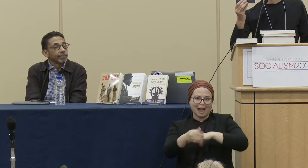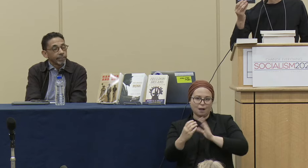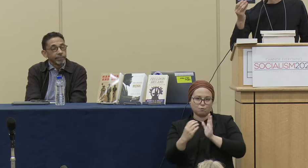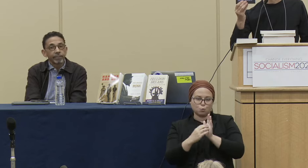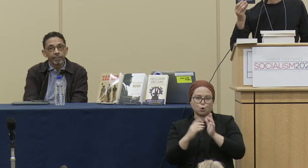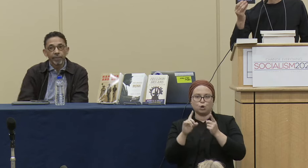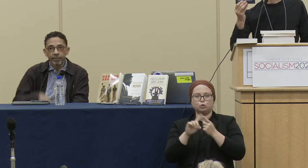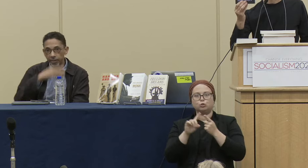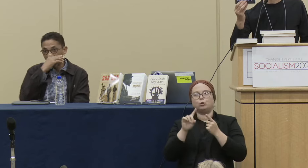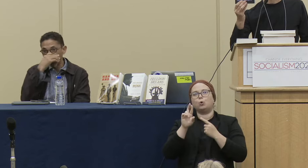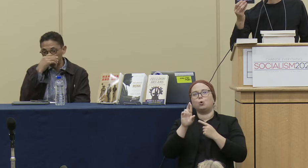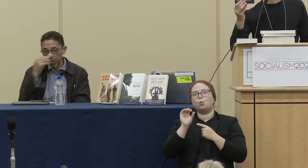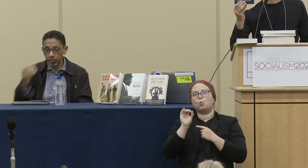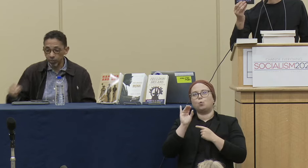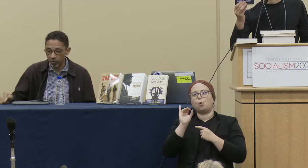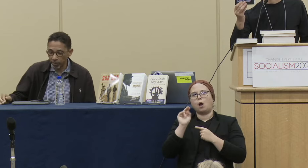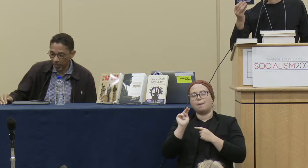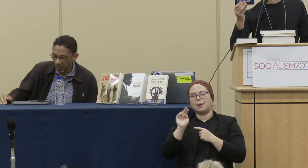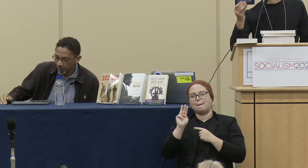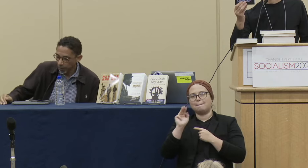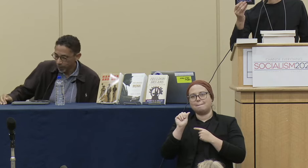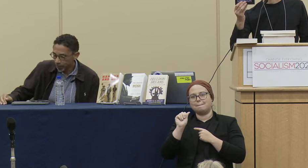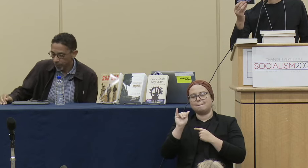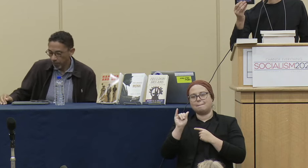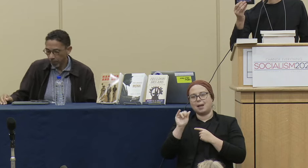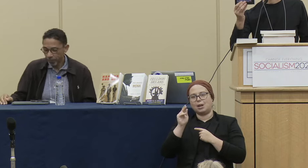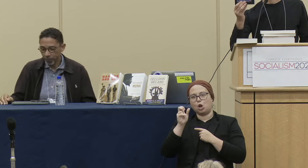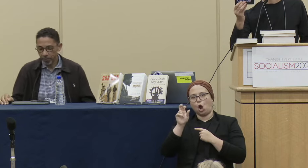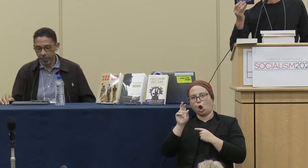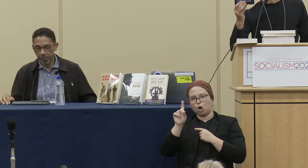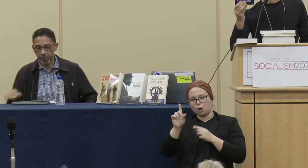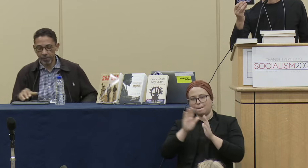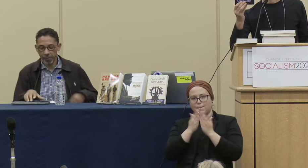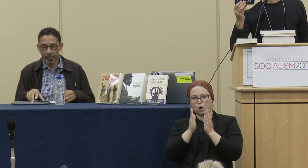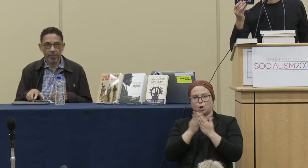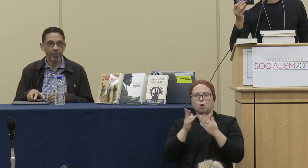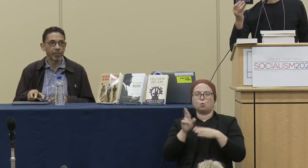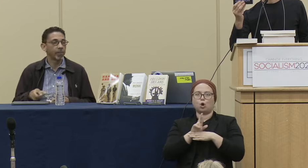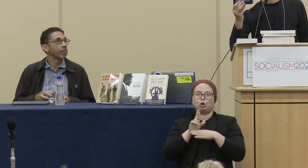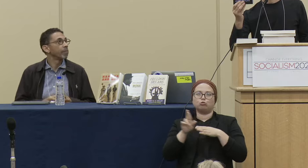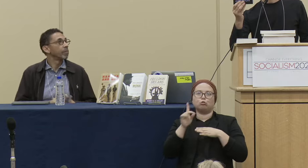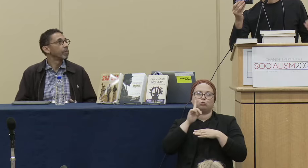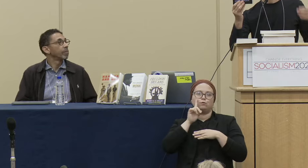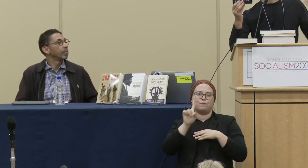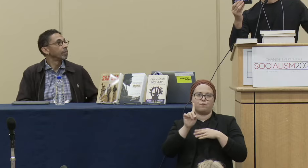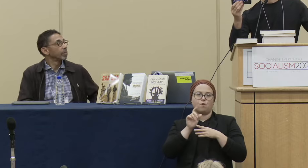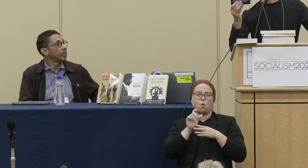wrote the afterward to Robin Maynard and Leann Simpson's